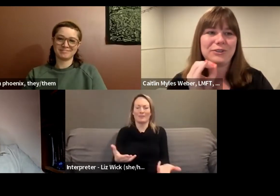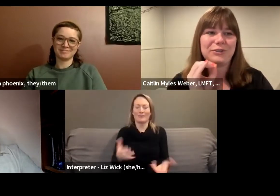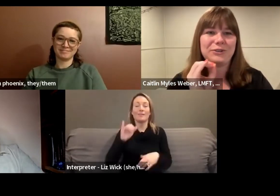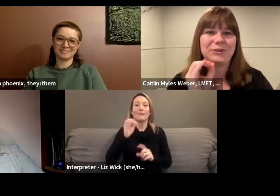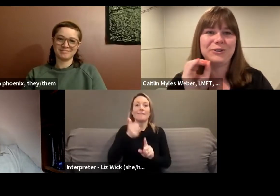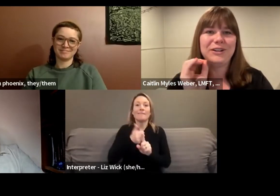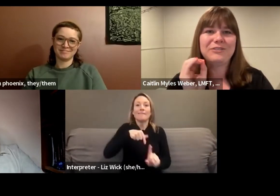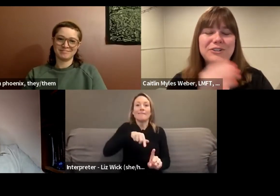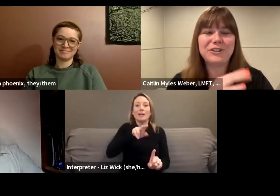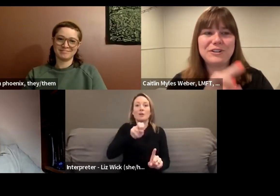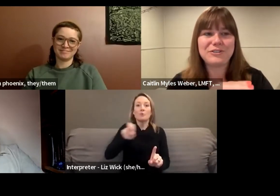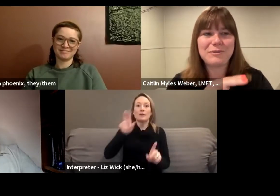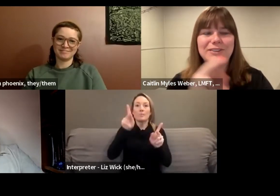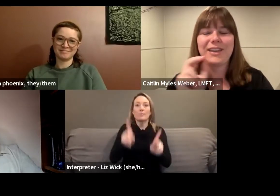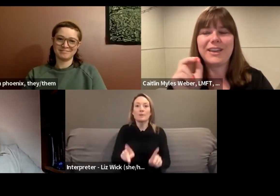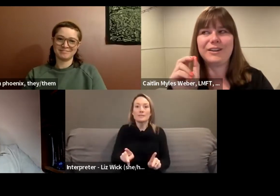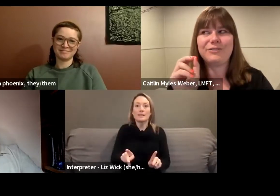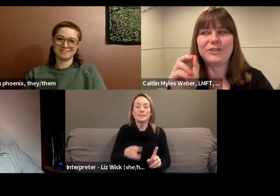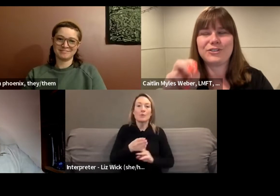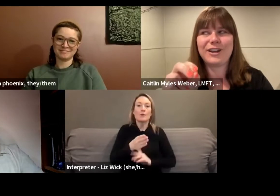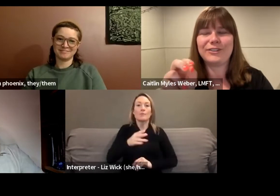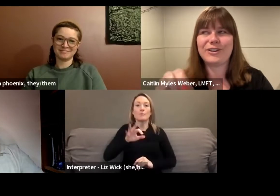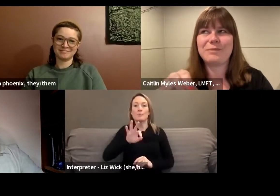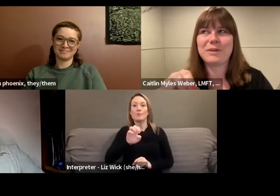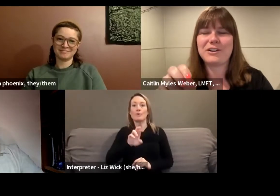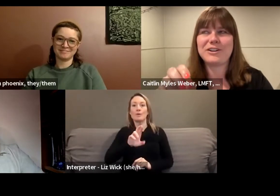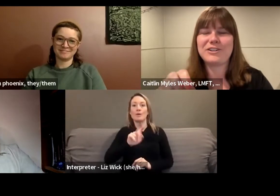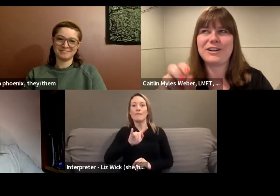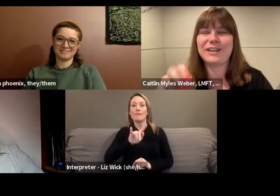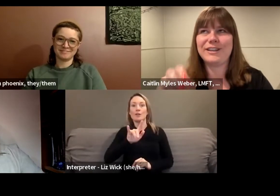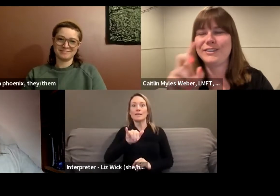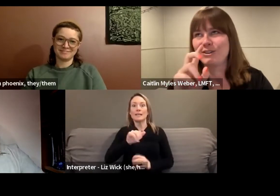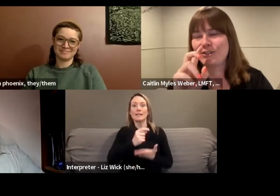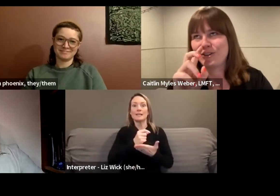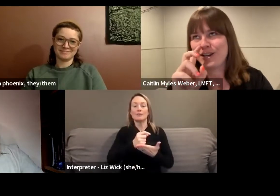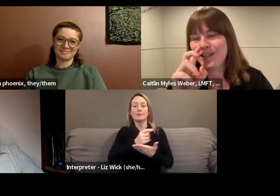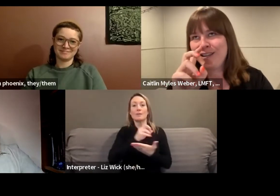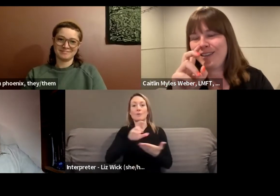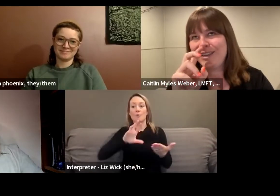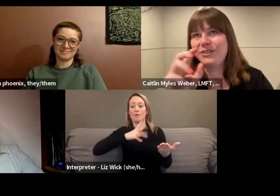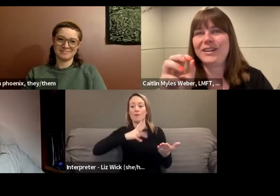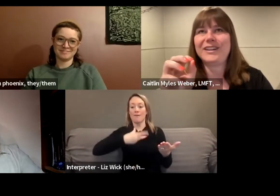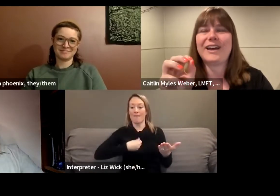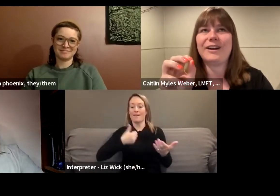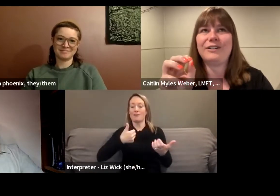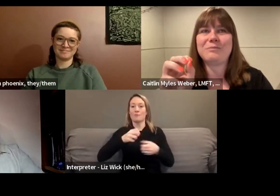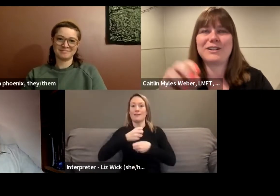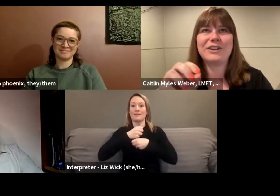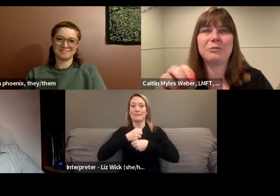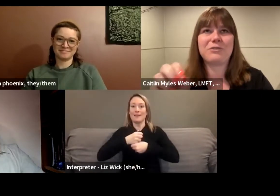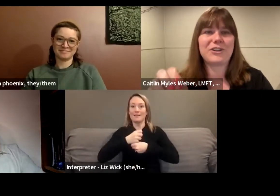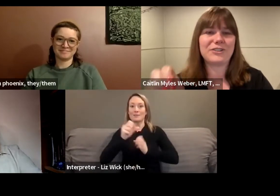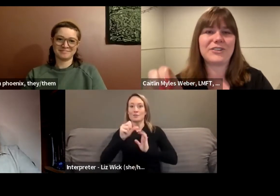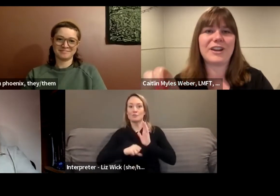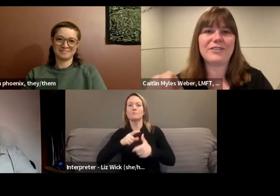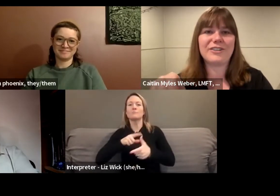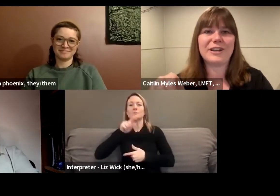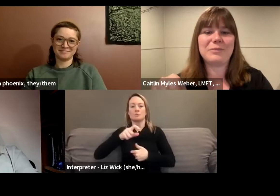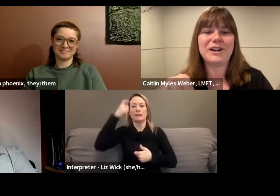going through fertility treatments and if you're trans or nonbinary trying to get surgery, then you need to have mental health professional sign off on it.